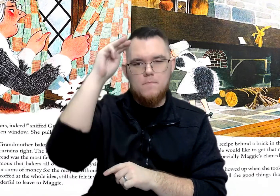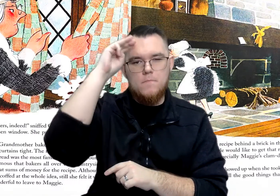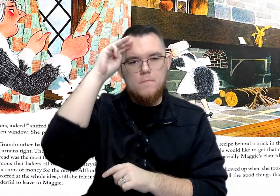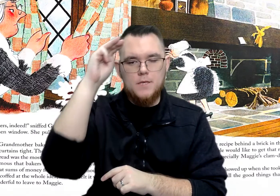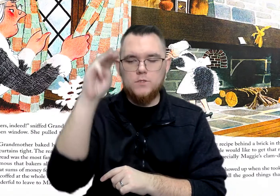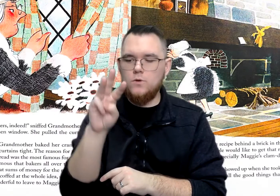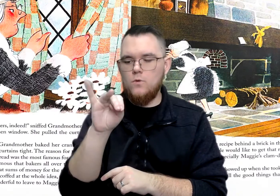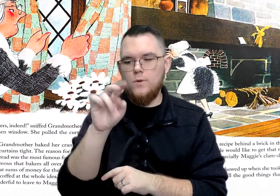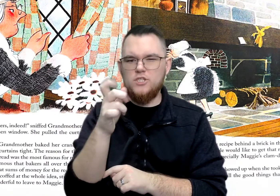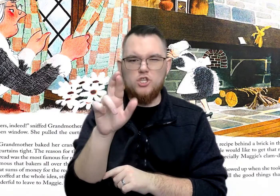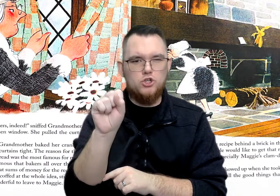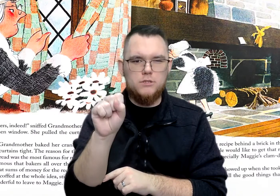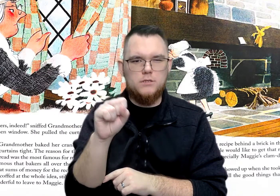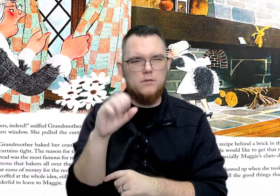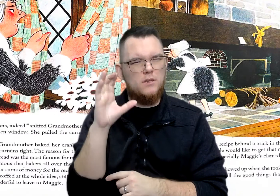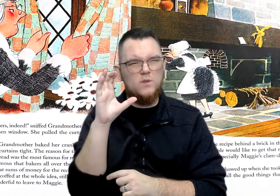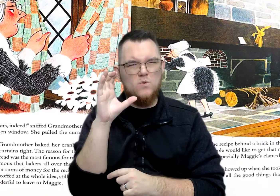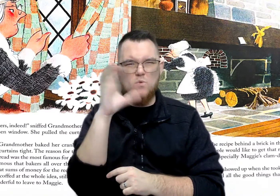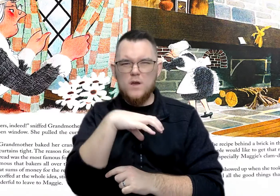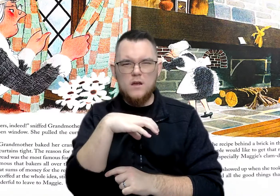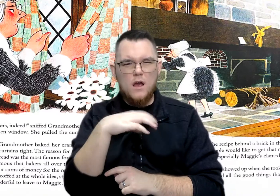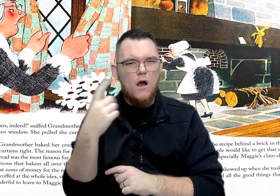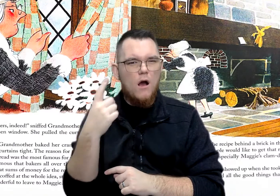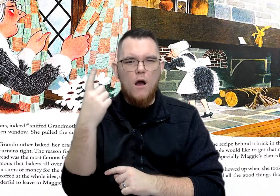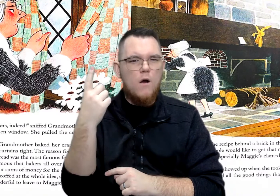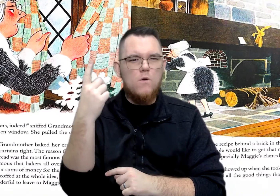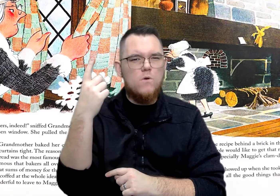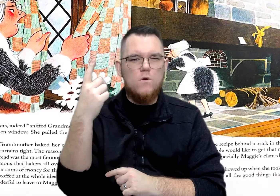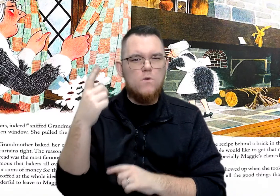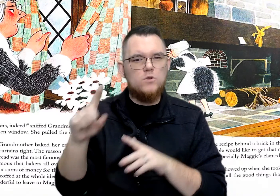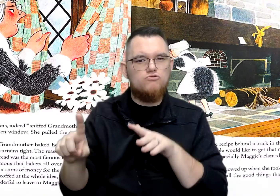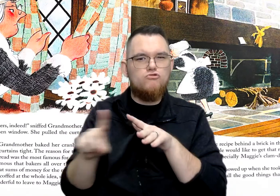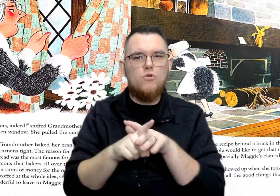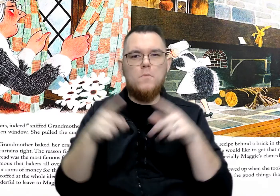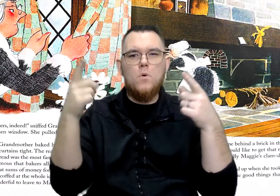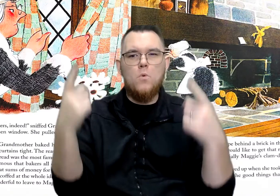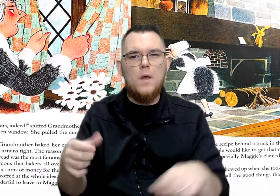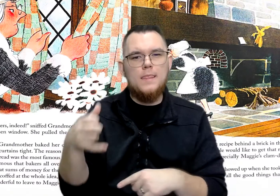Strange how he always showed up when she took down the great yellow bowl and all the good